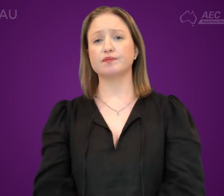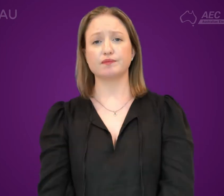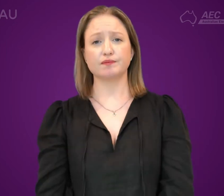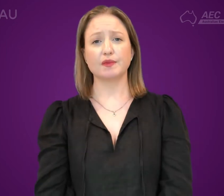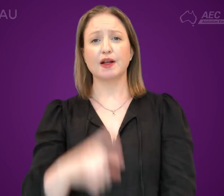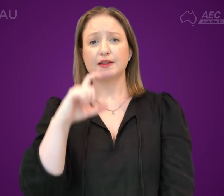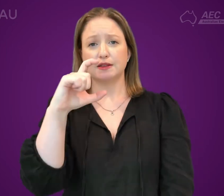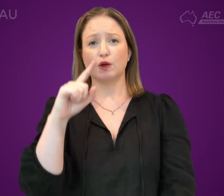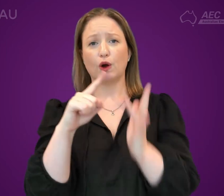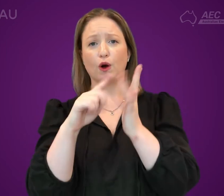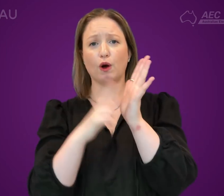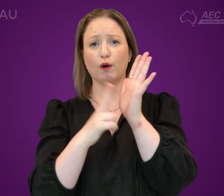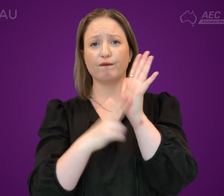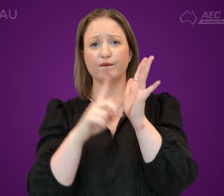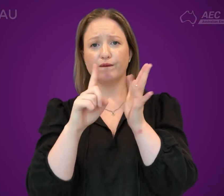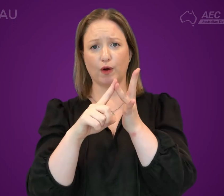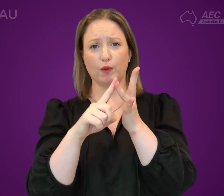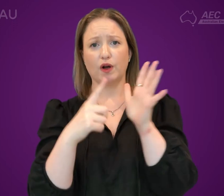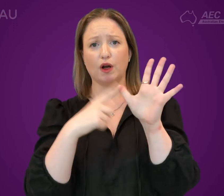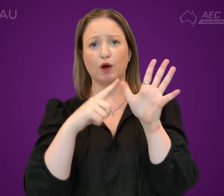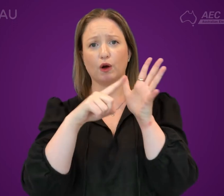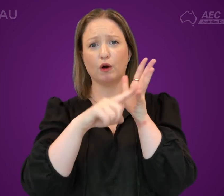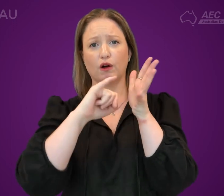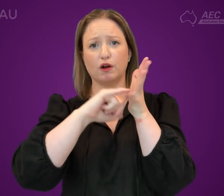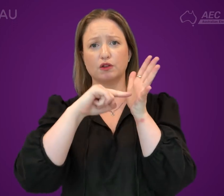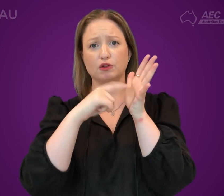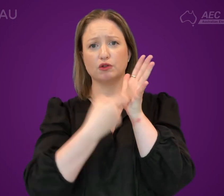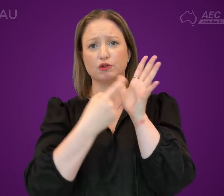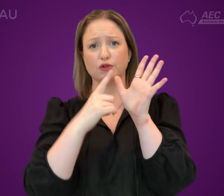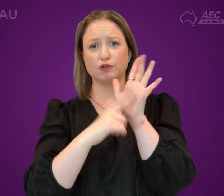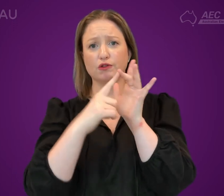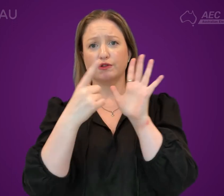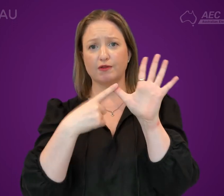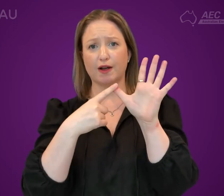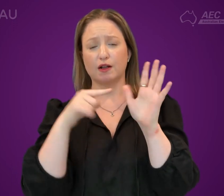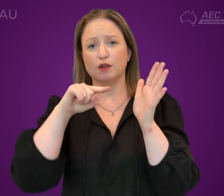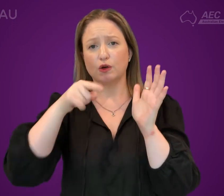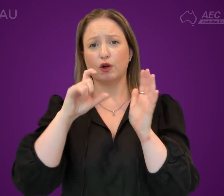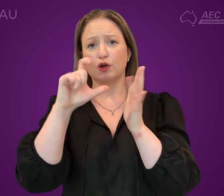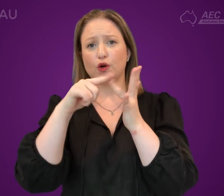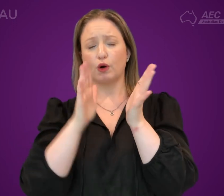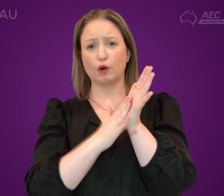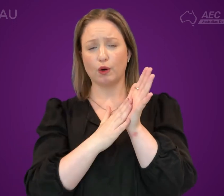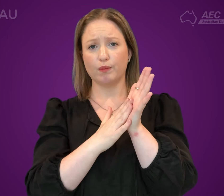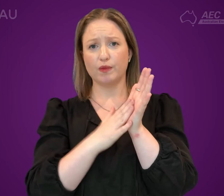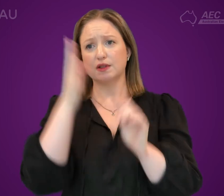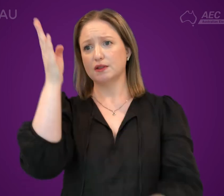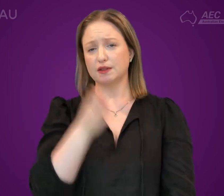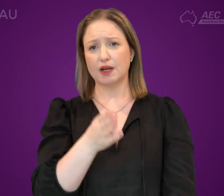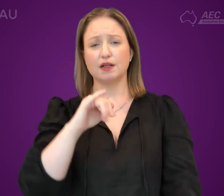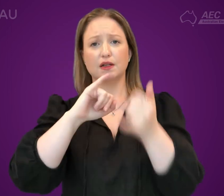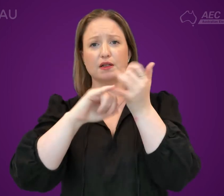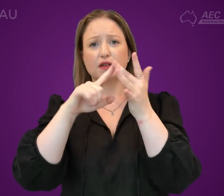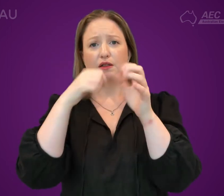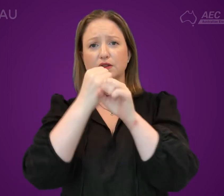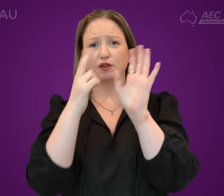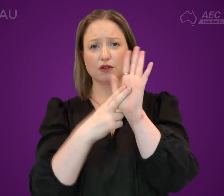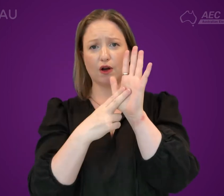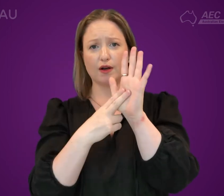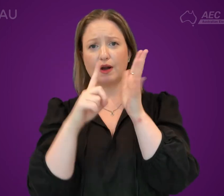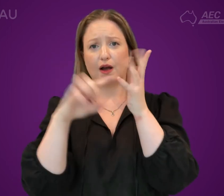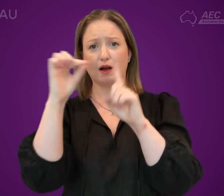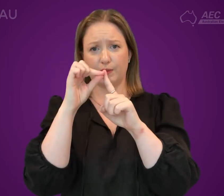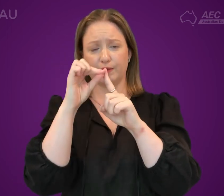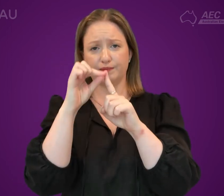at convoaustralia.com/signup